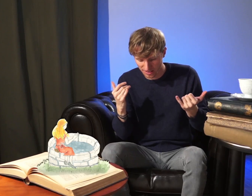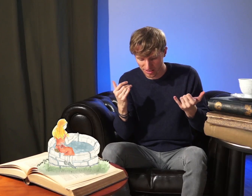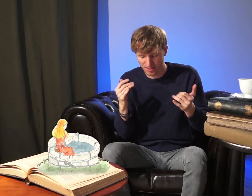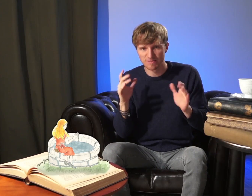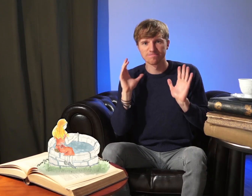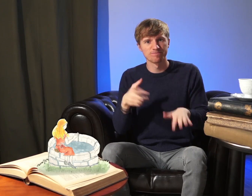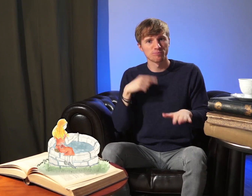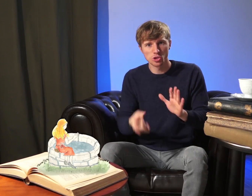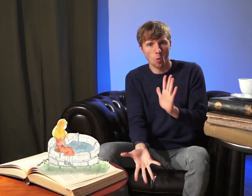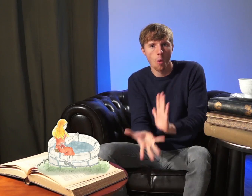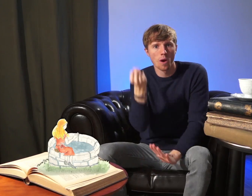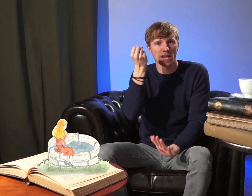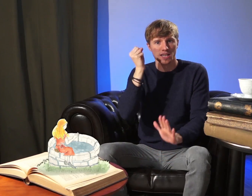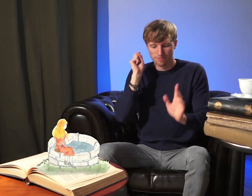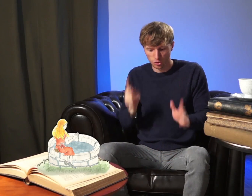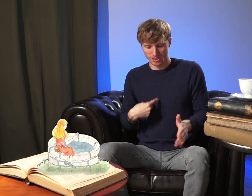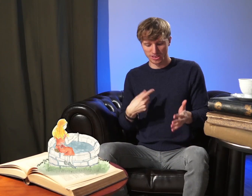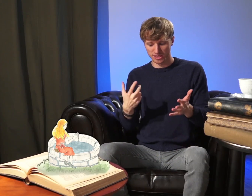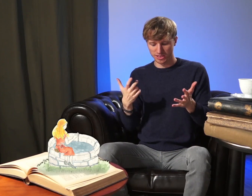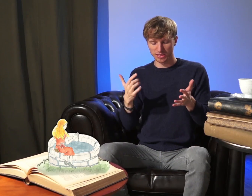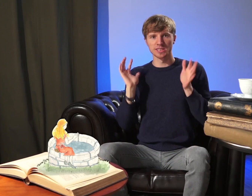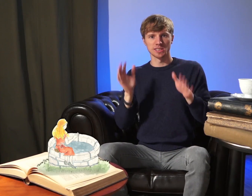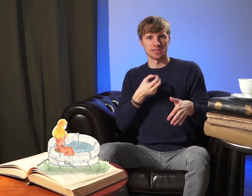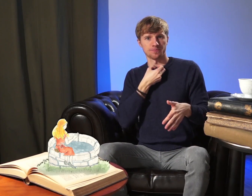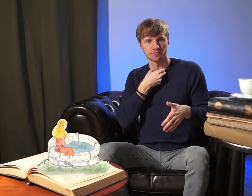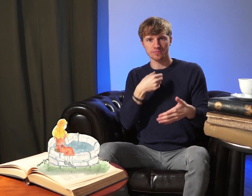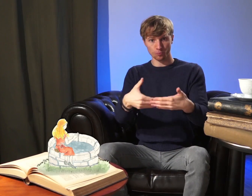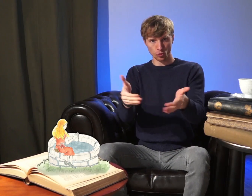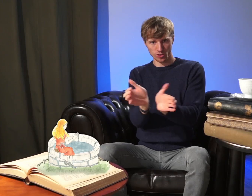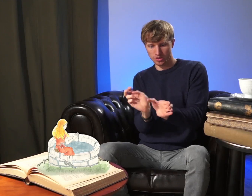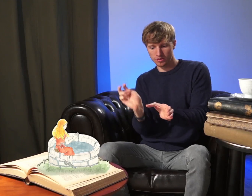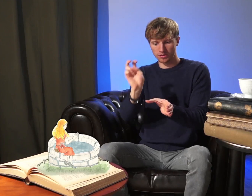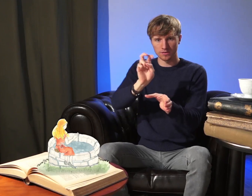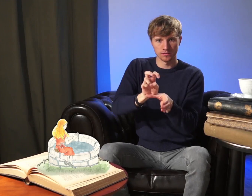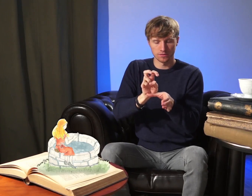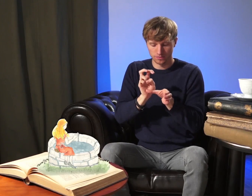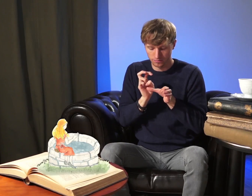Desperate, the girl jumped into the well herself